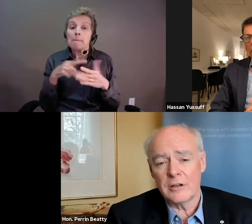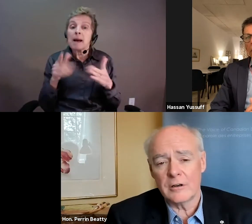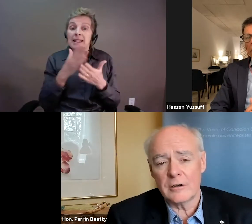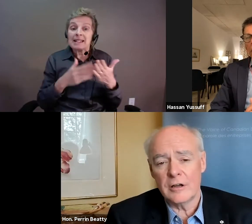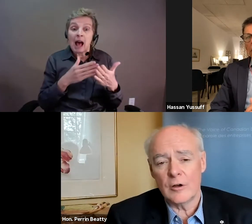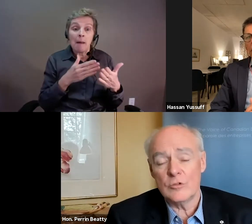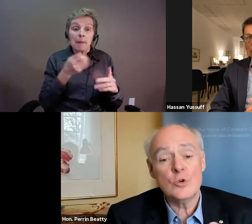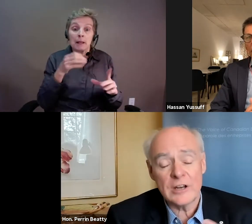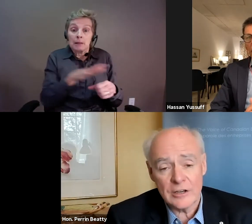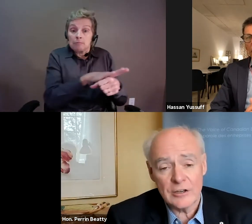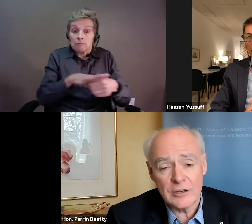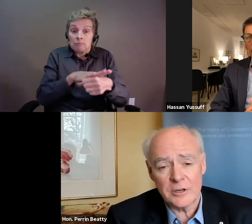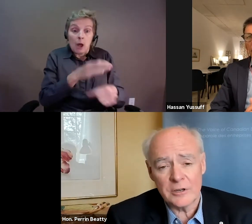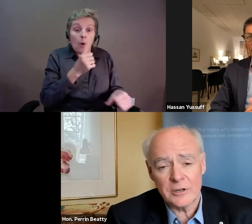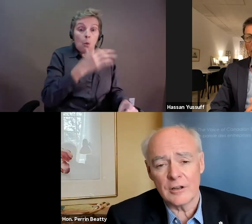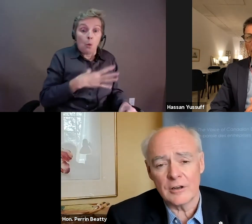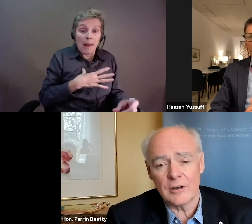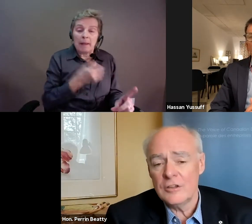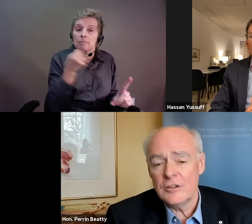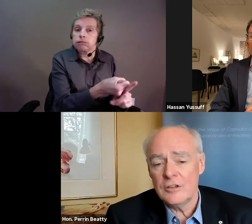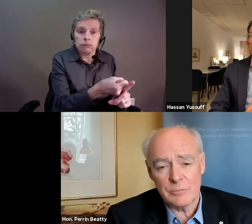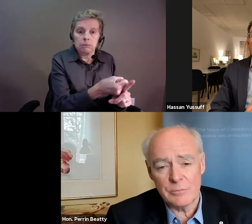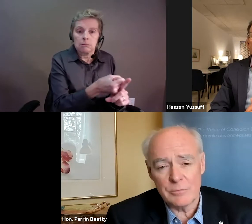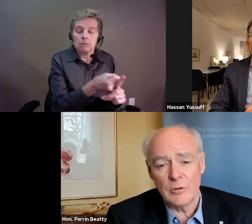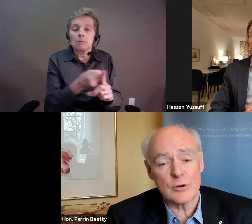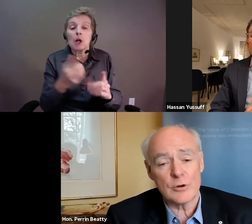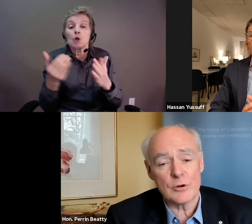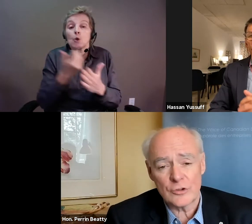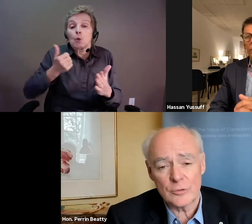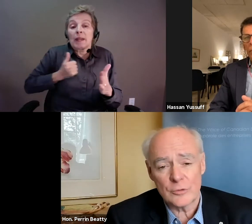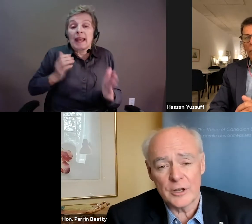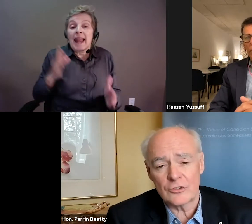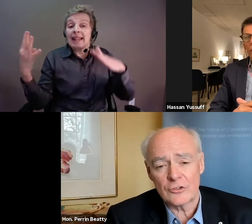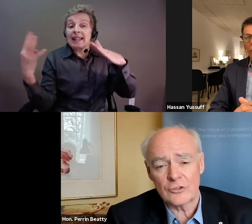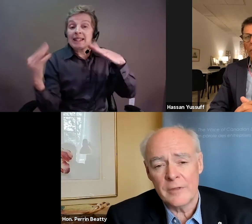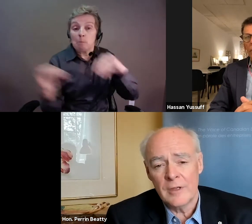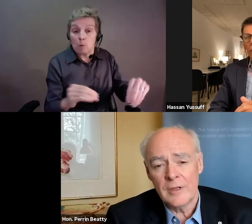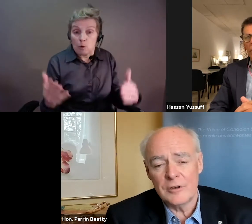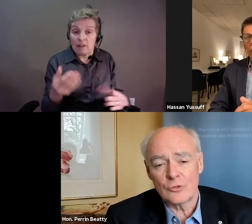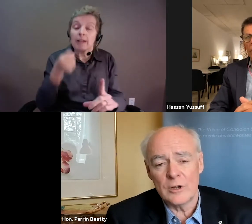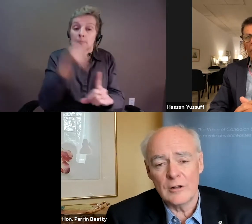hit. New Canadians have been hard hit. Younger people, persons with disabilities have been as